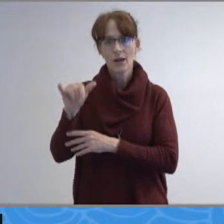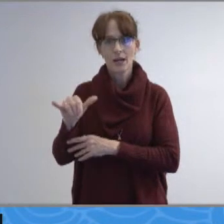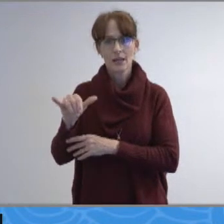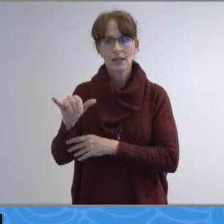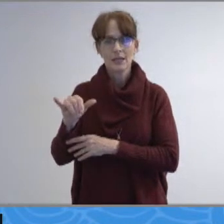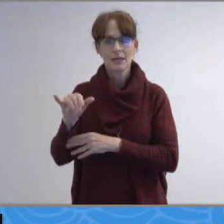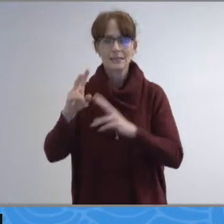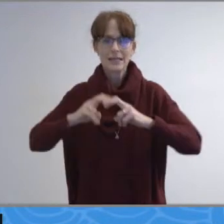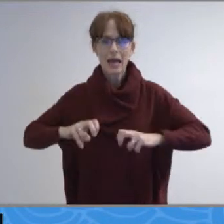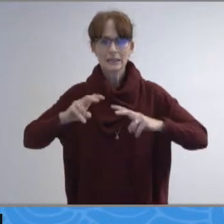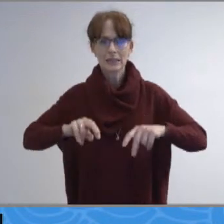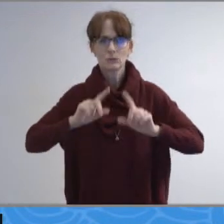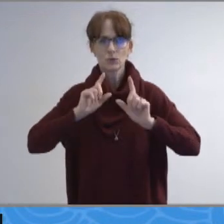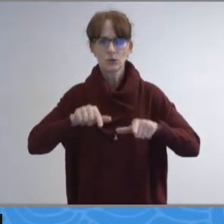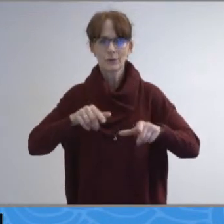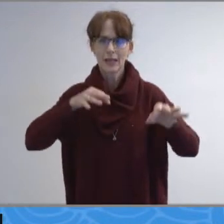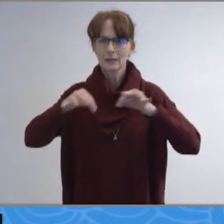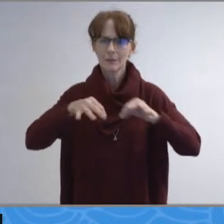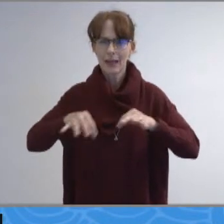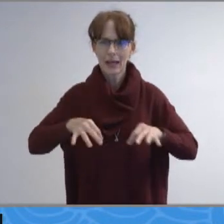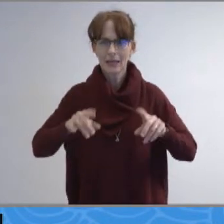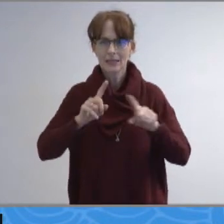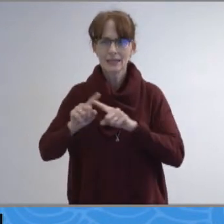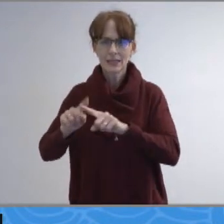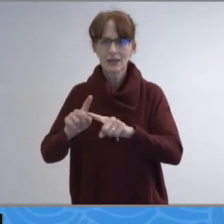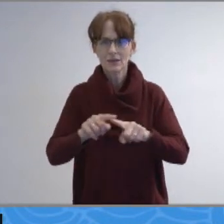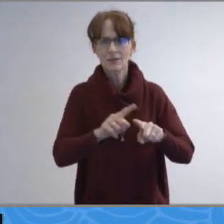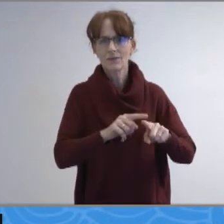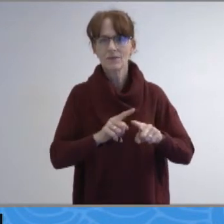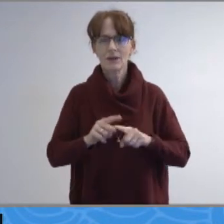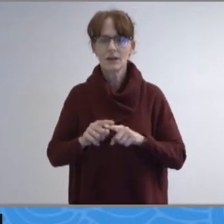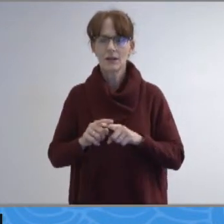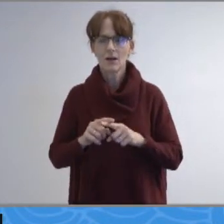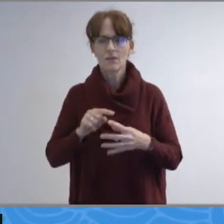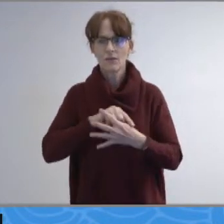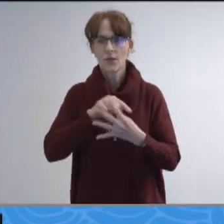and it will explain the different parts of the For Families Report.